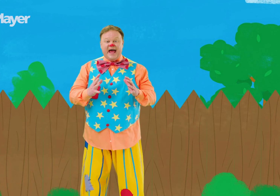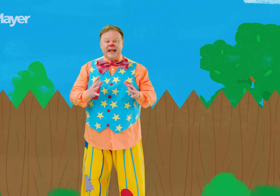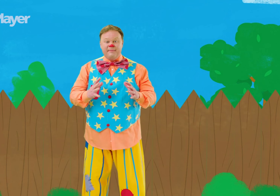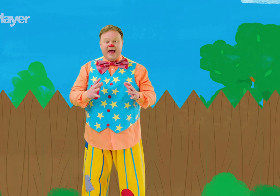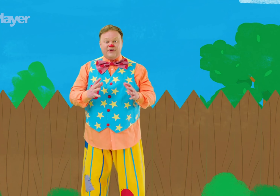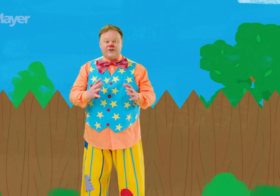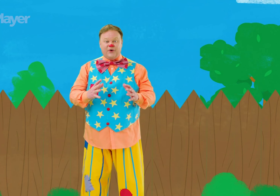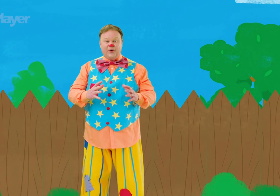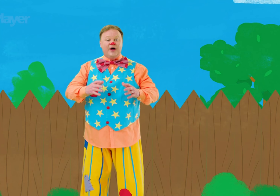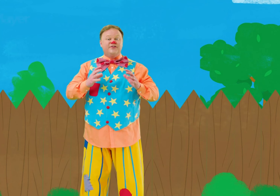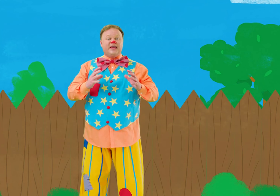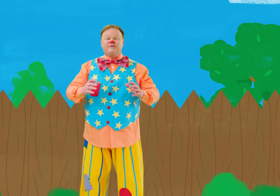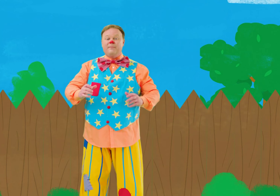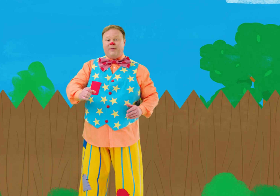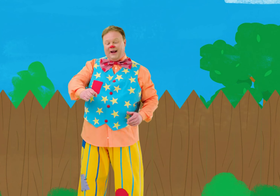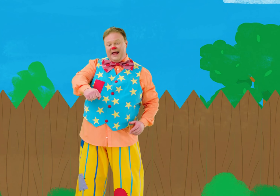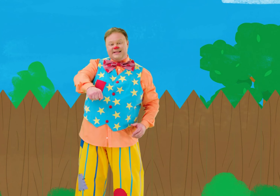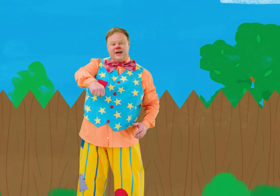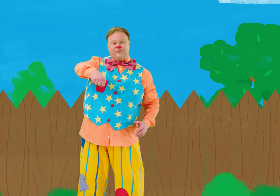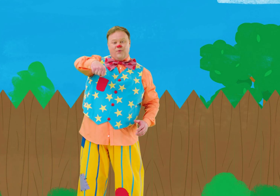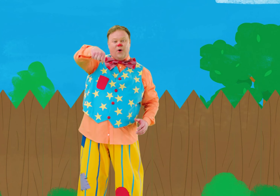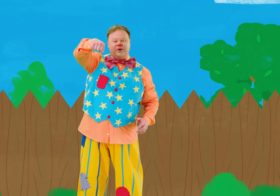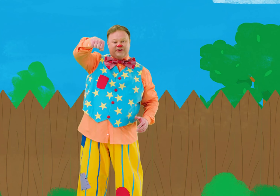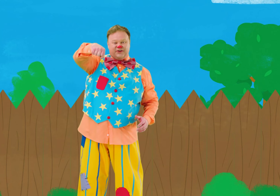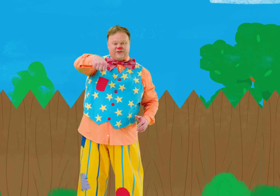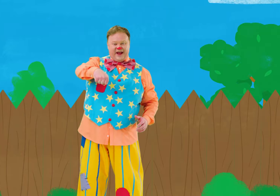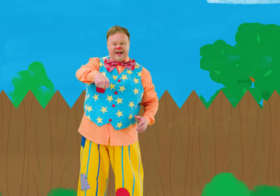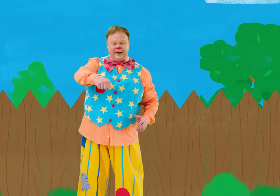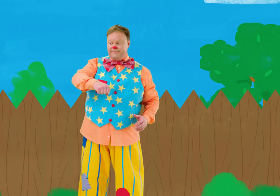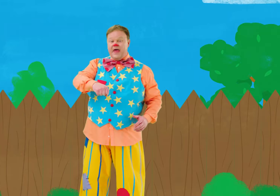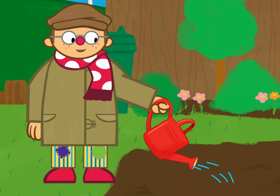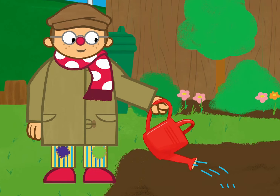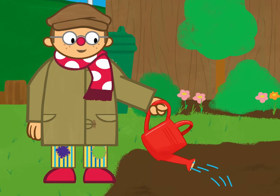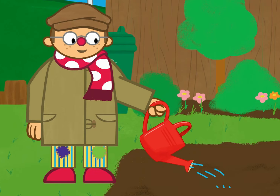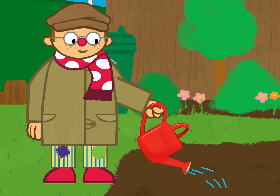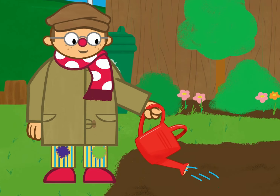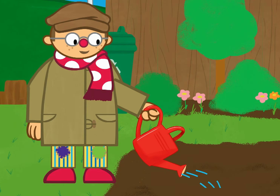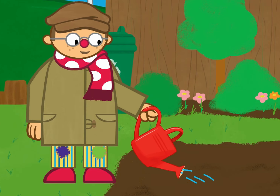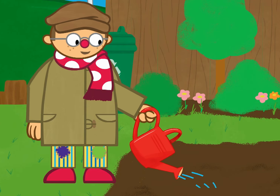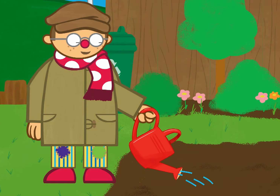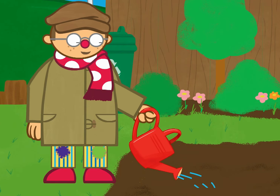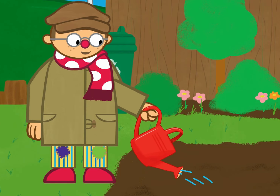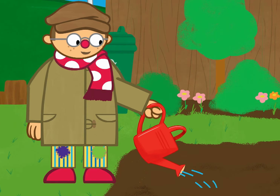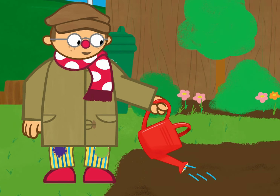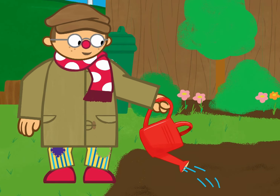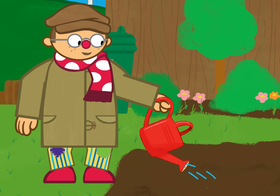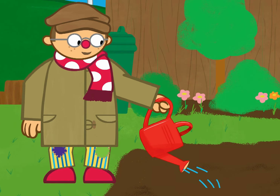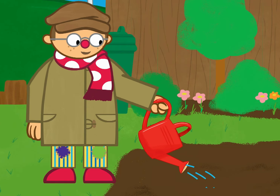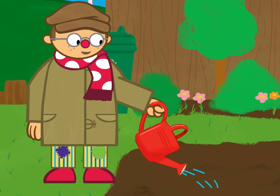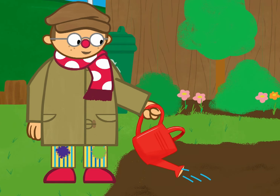then he made sure to give them plenty of water to drink there we go oh lovely